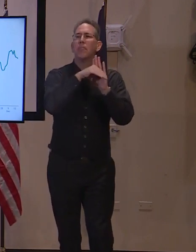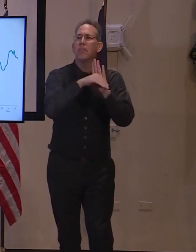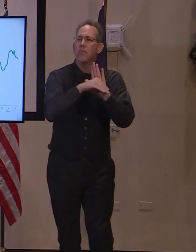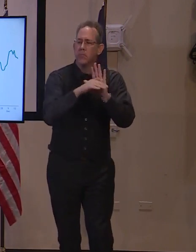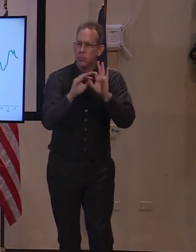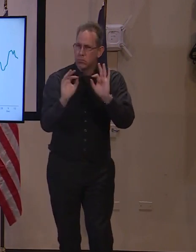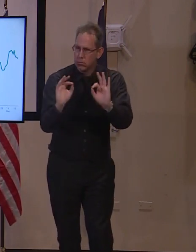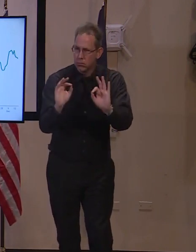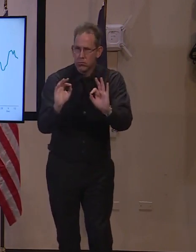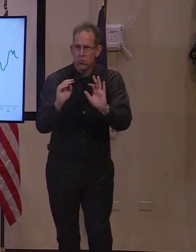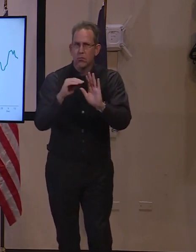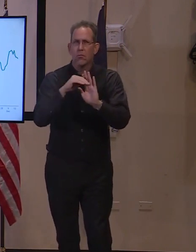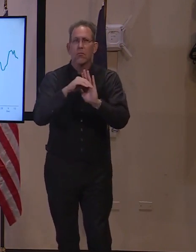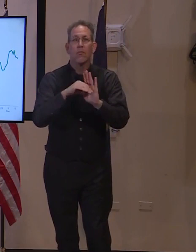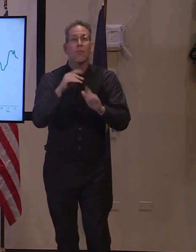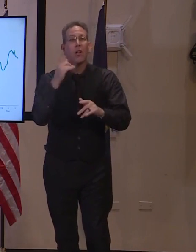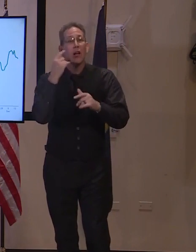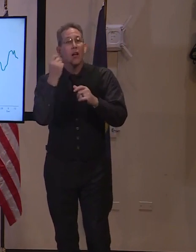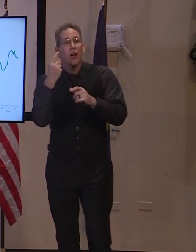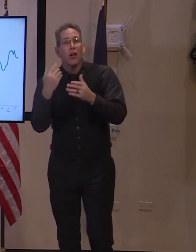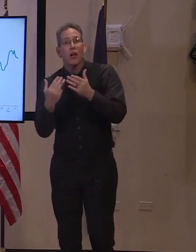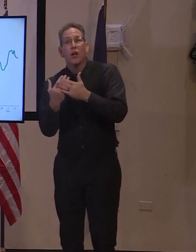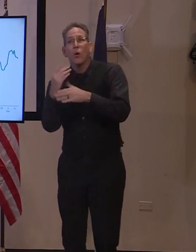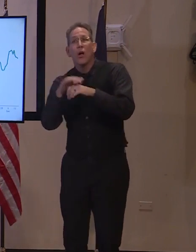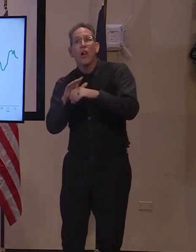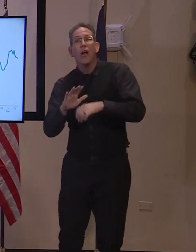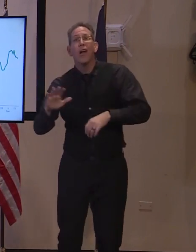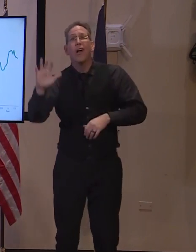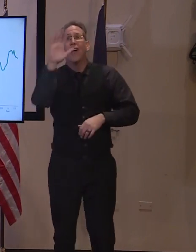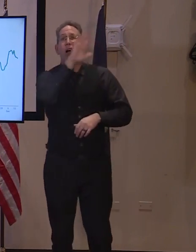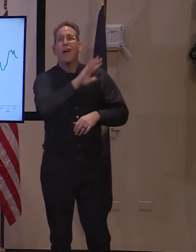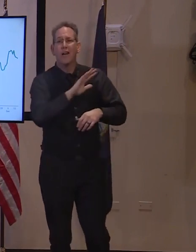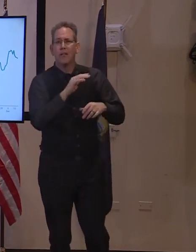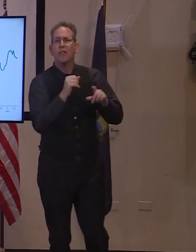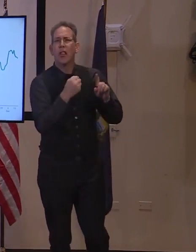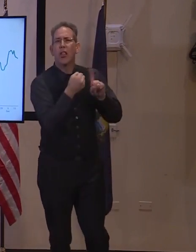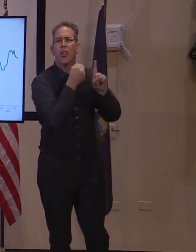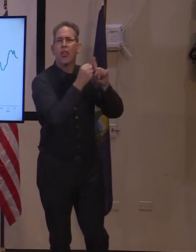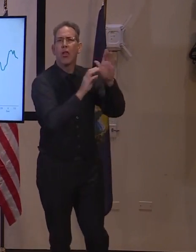19%. So Vermont Stood out this week in terms of the direction of our cases,